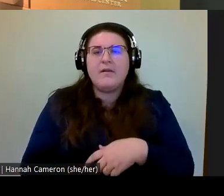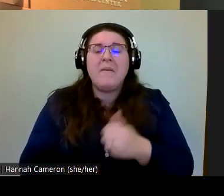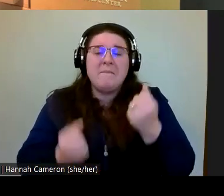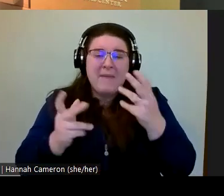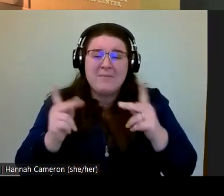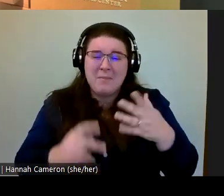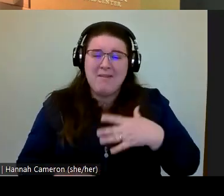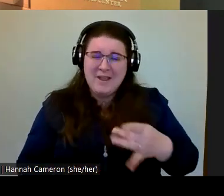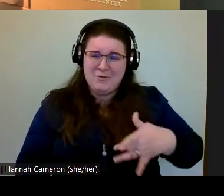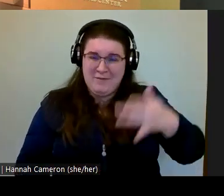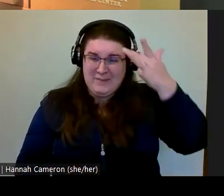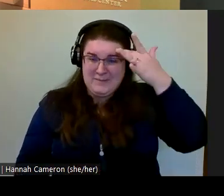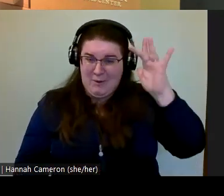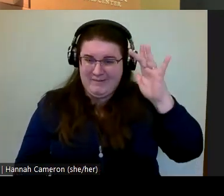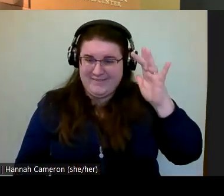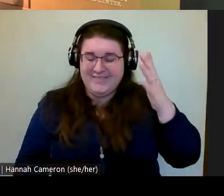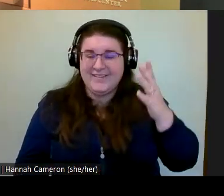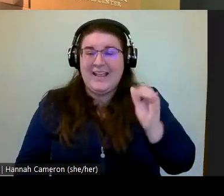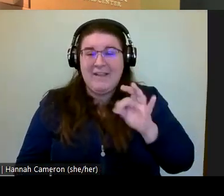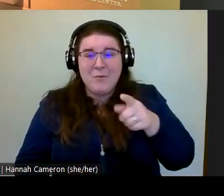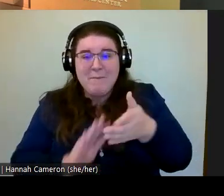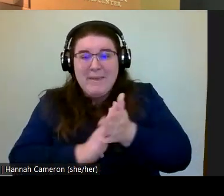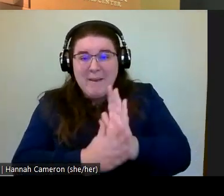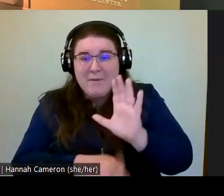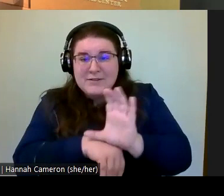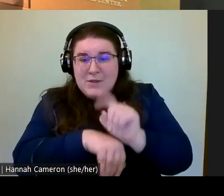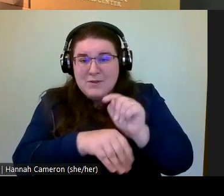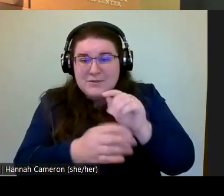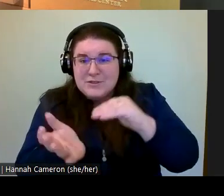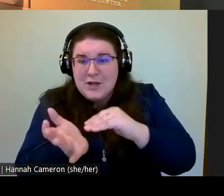because you always know a little bit more than the person who consulted you uh and so when you're